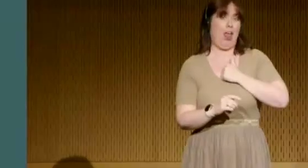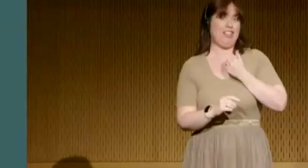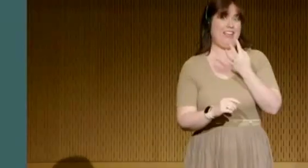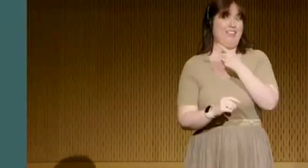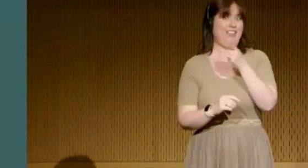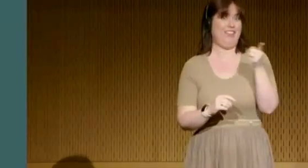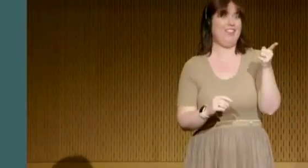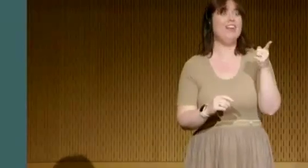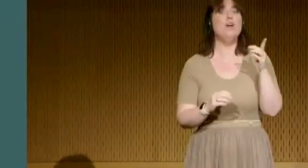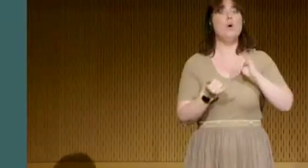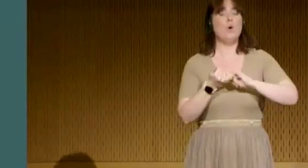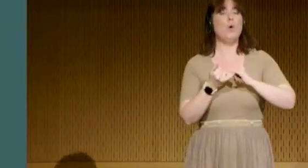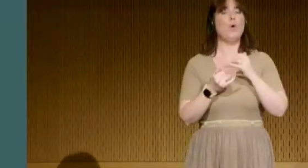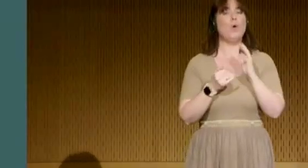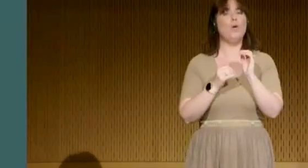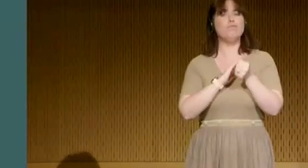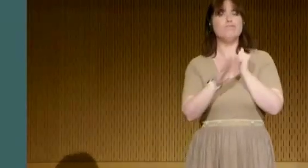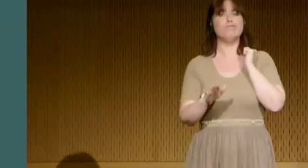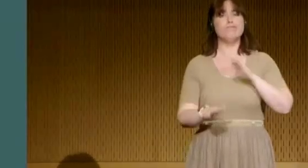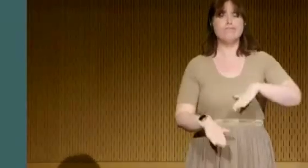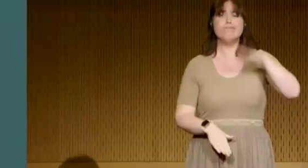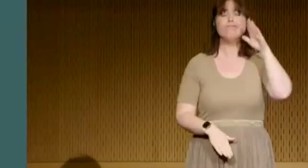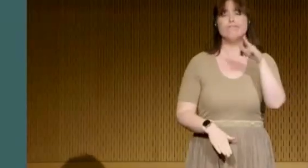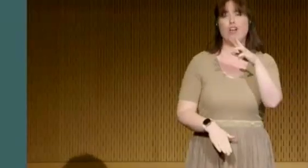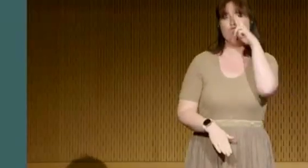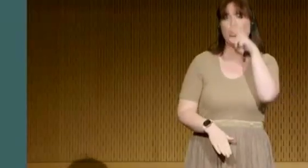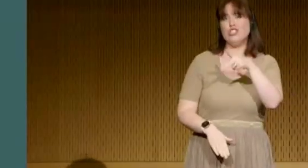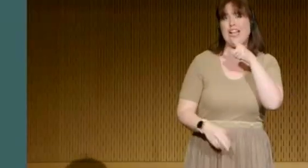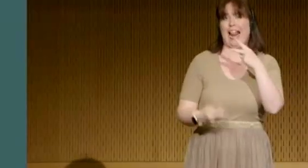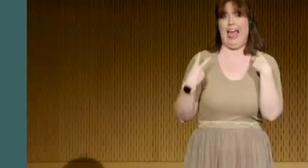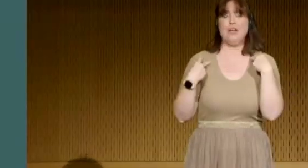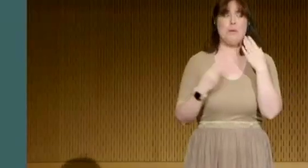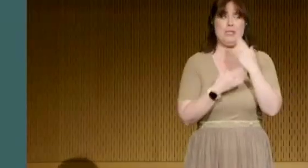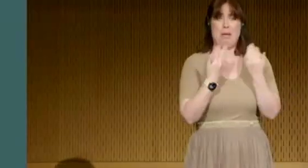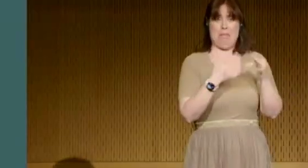a native Russian speaker or who speaks Russian because there might be some mistakes here in my